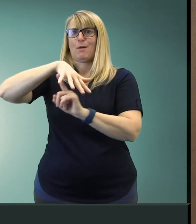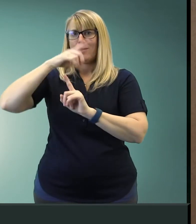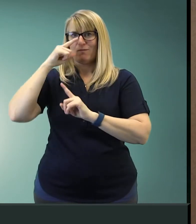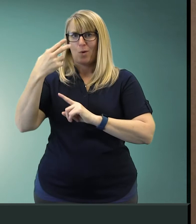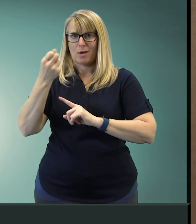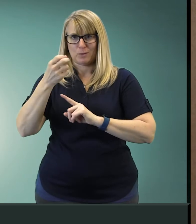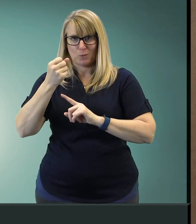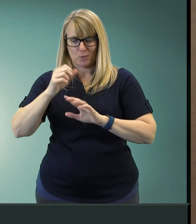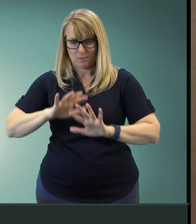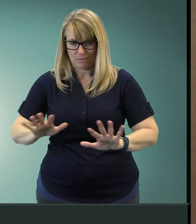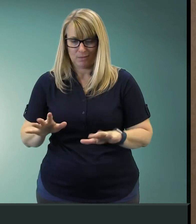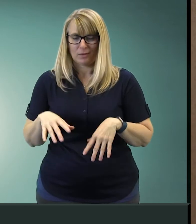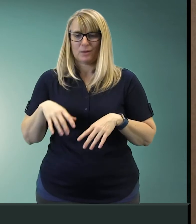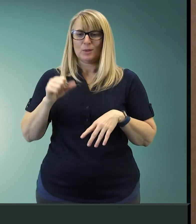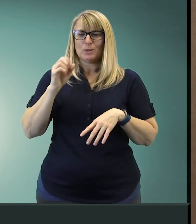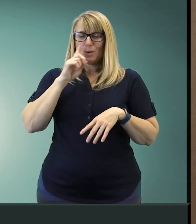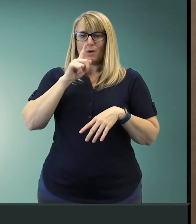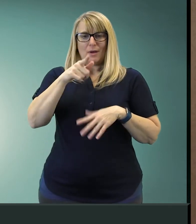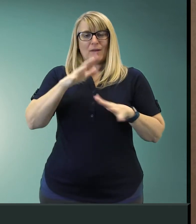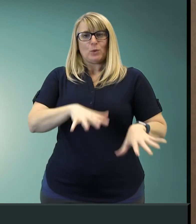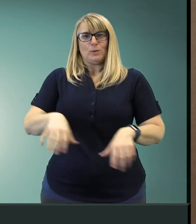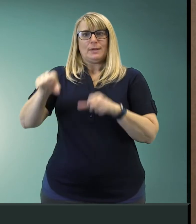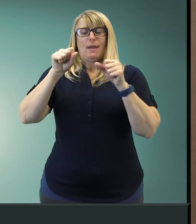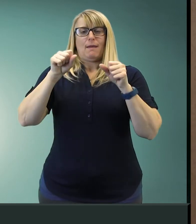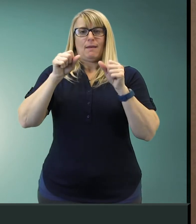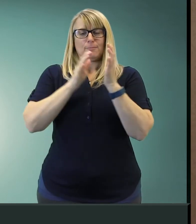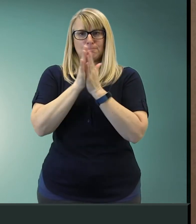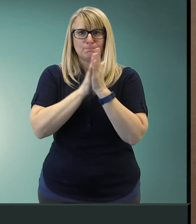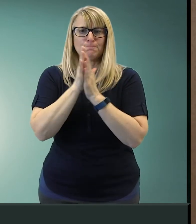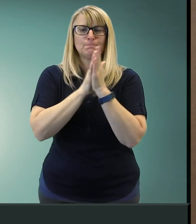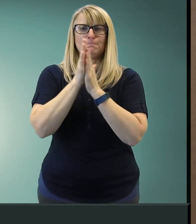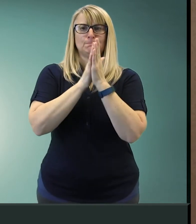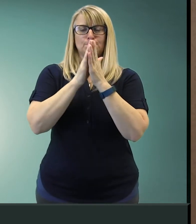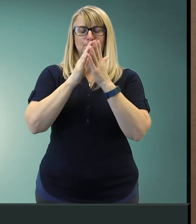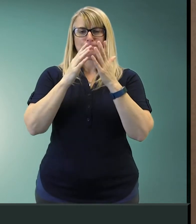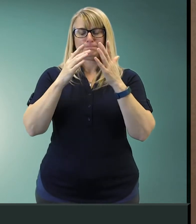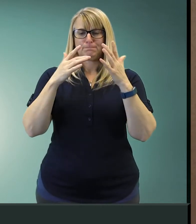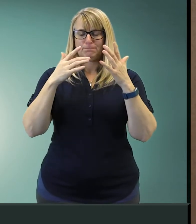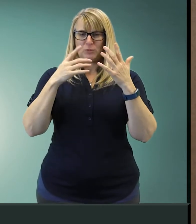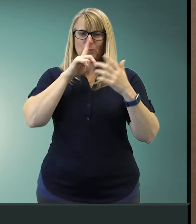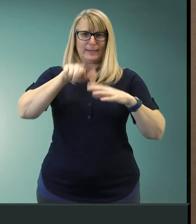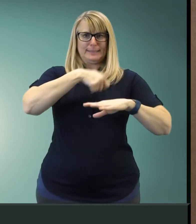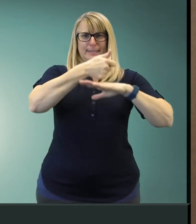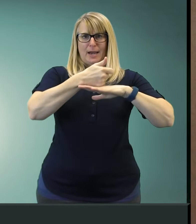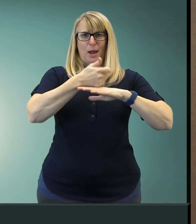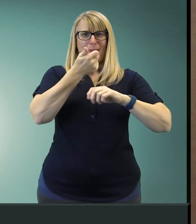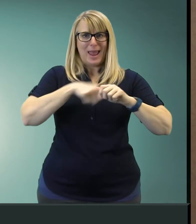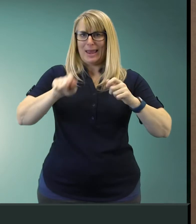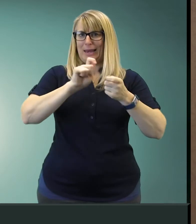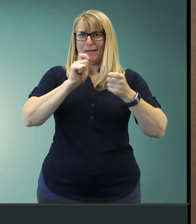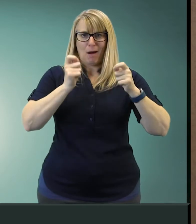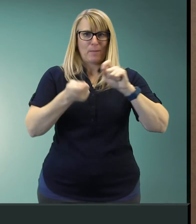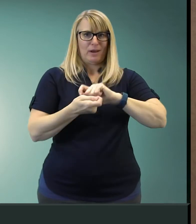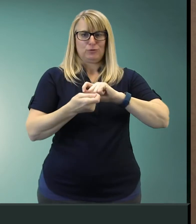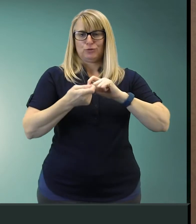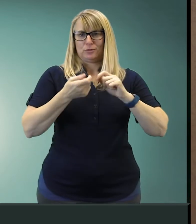than high school. What you have to do is, you have to take the initiative to set up any accommodative services,